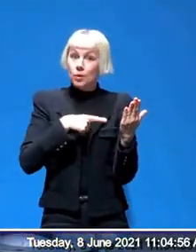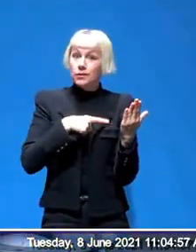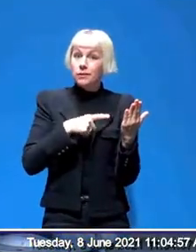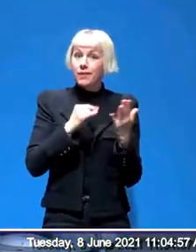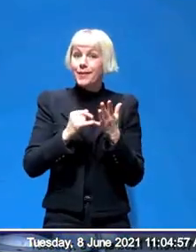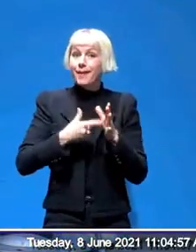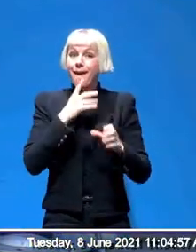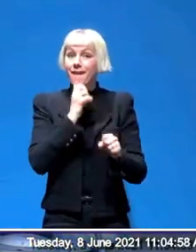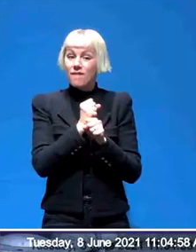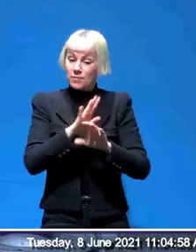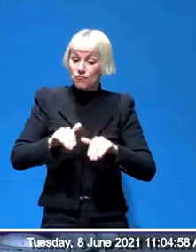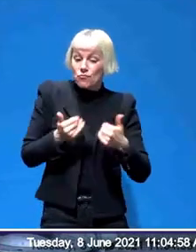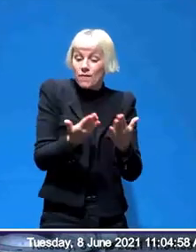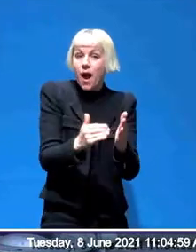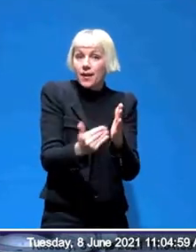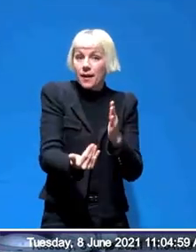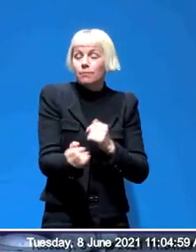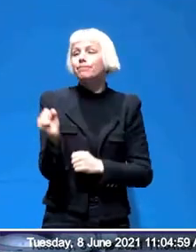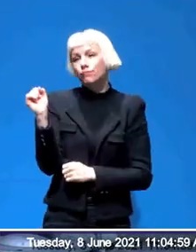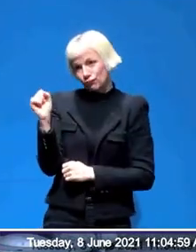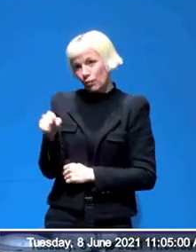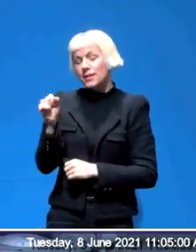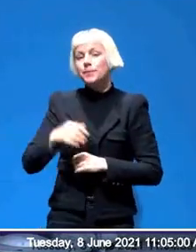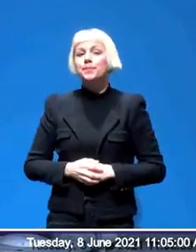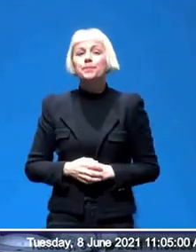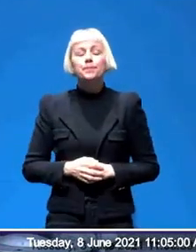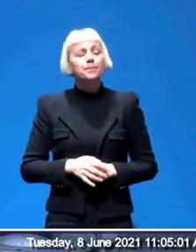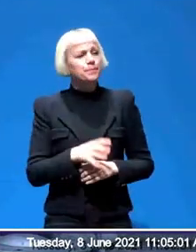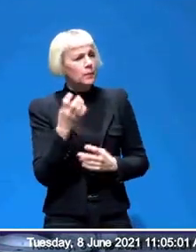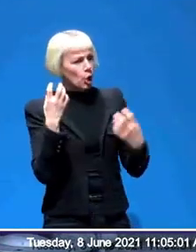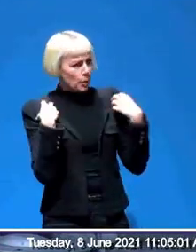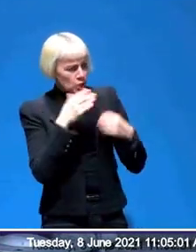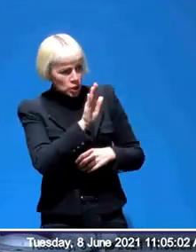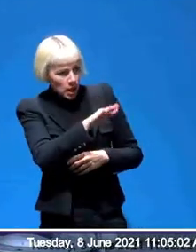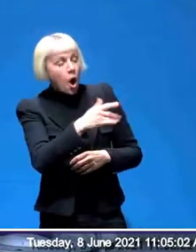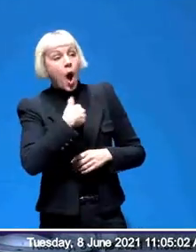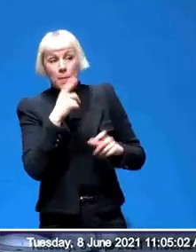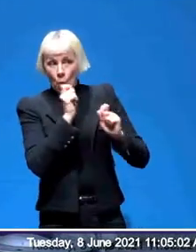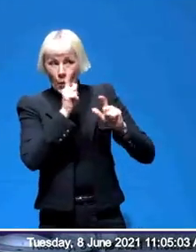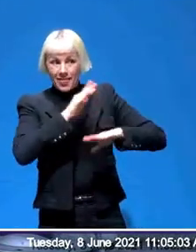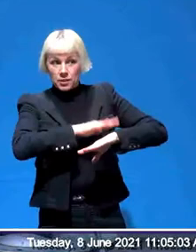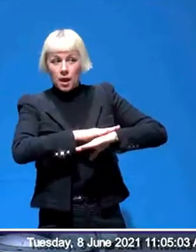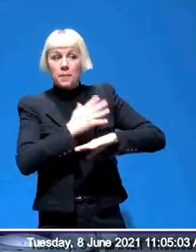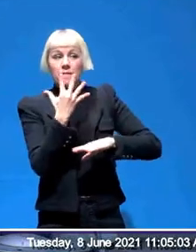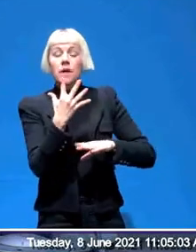Yes. Commissioners, I'm conscious of the time. It's about 11.05.